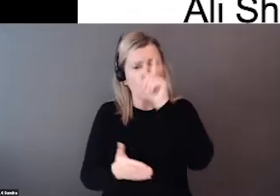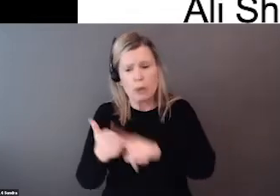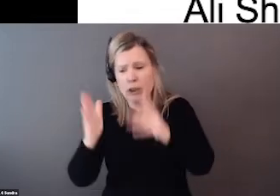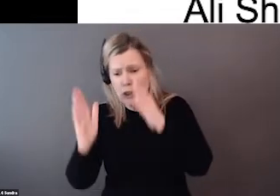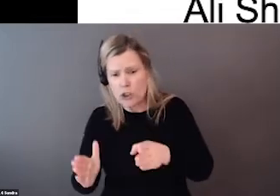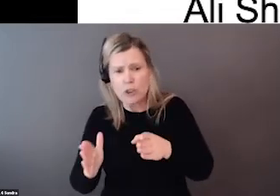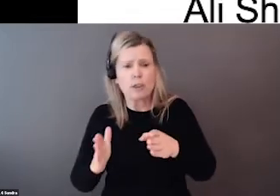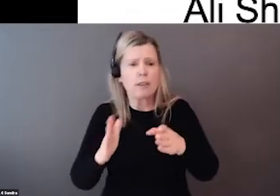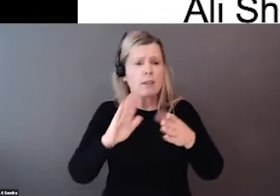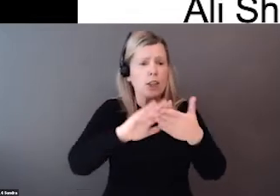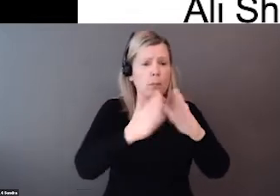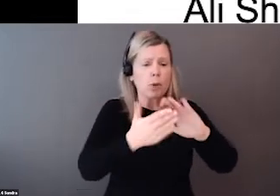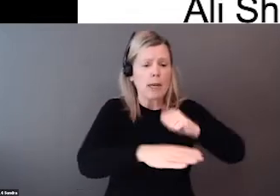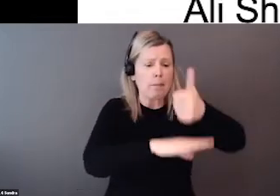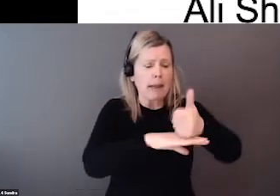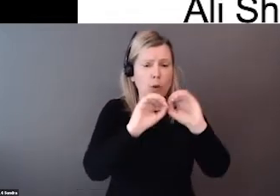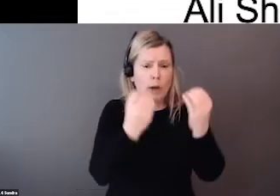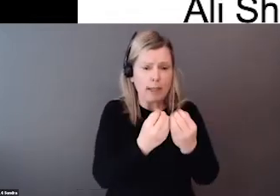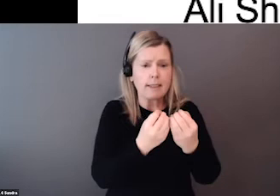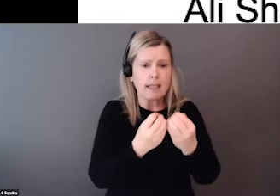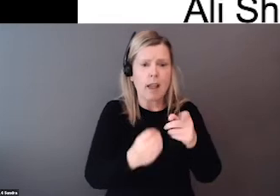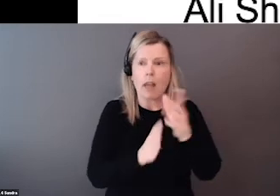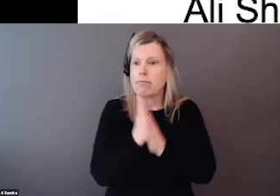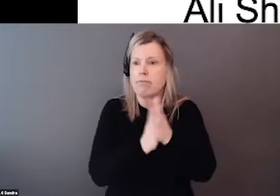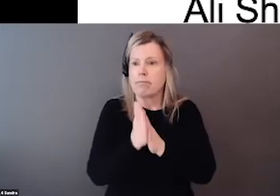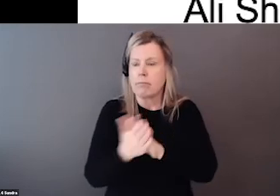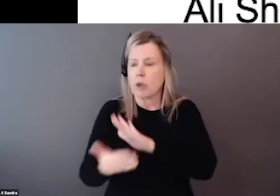who have an interest in the school to work transition of young people with disabilities.